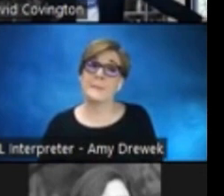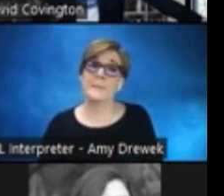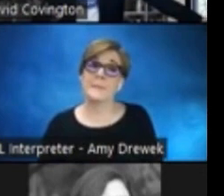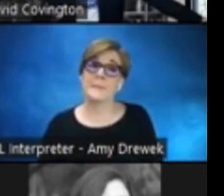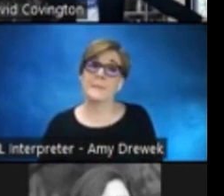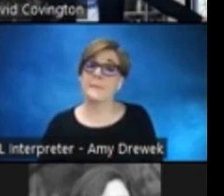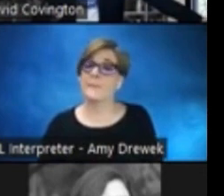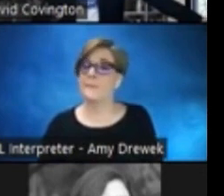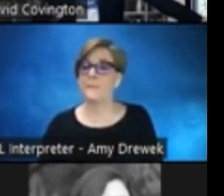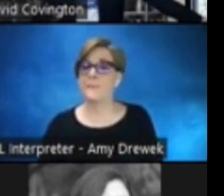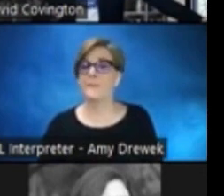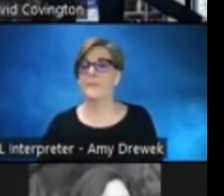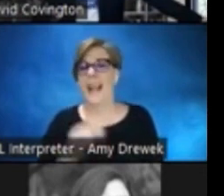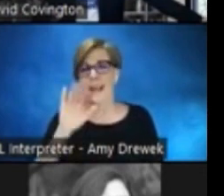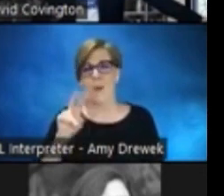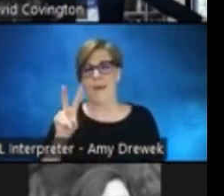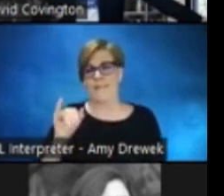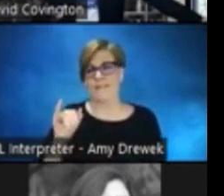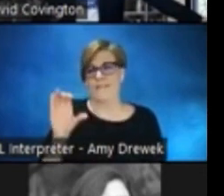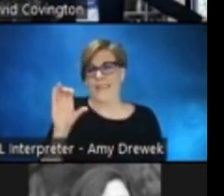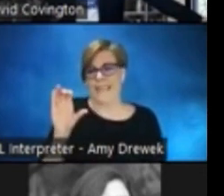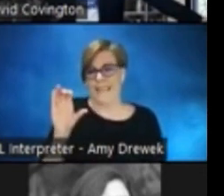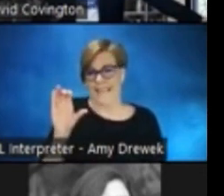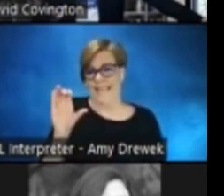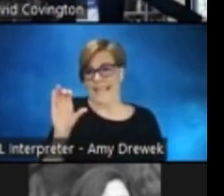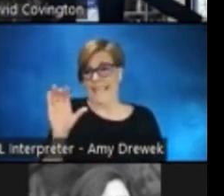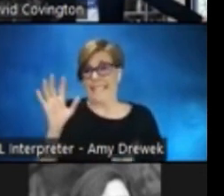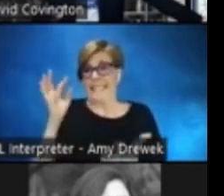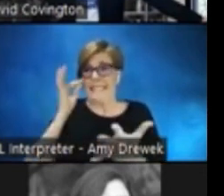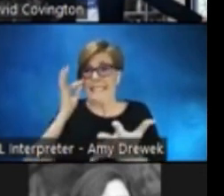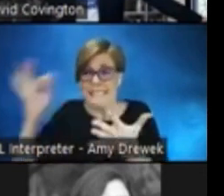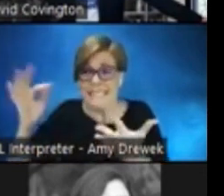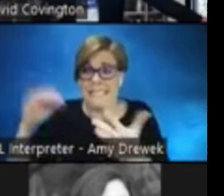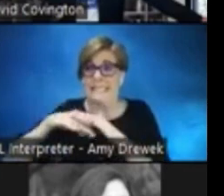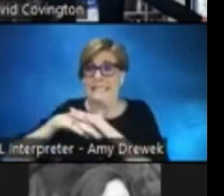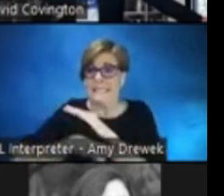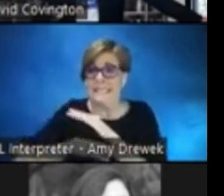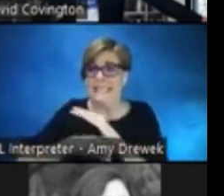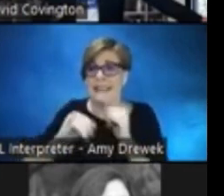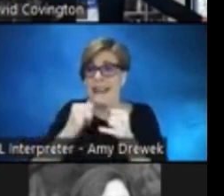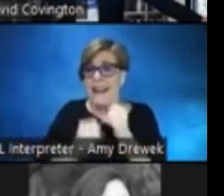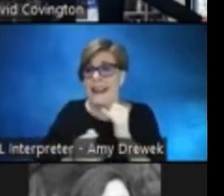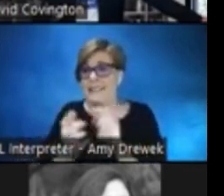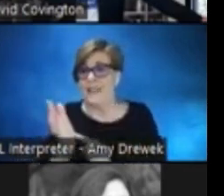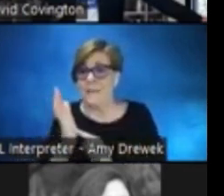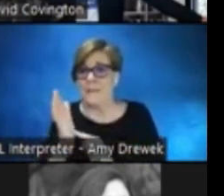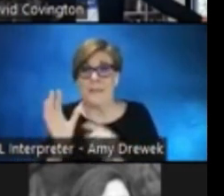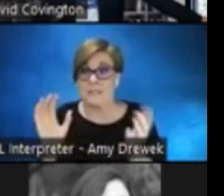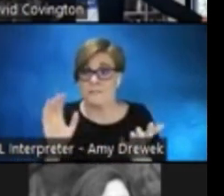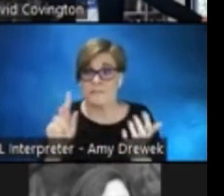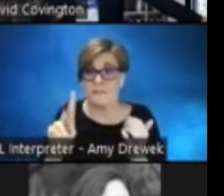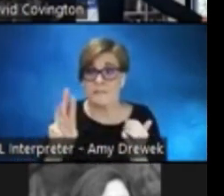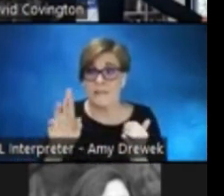I KNOW VIC WAS GOING TO BE RUNNING IN THAT LAST FIVE MINUTES, KAREN. ANY THOUGHTS, KAREN?